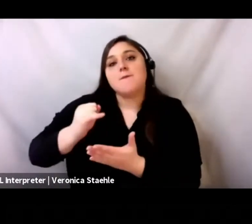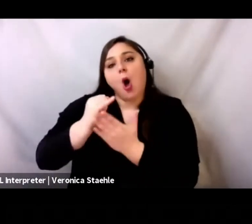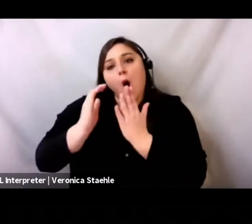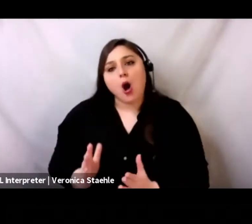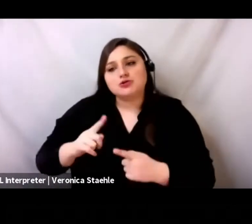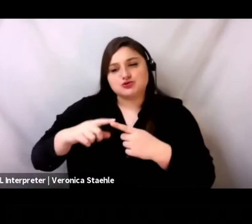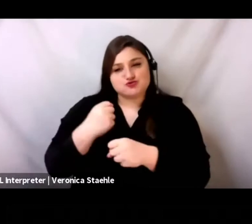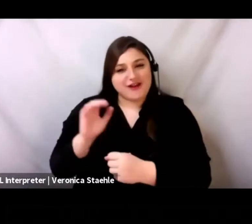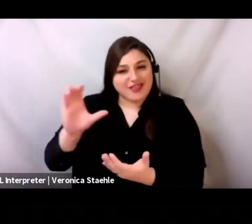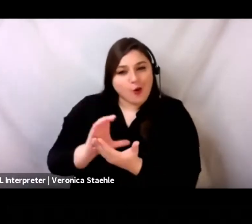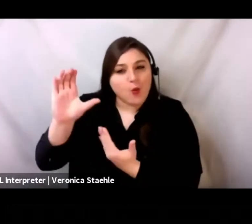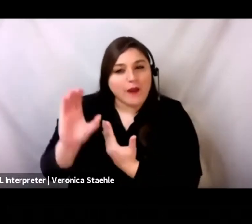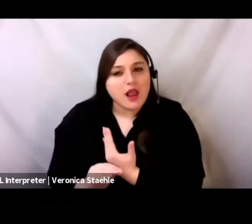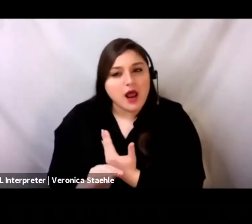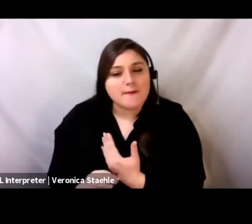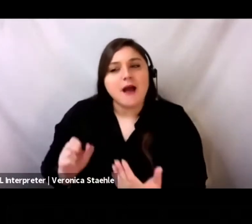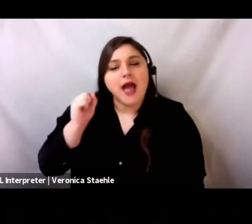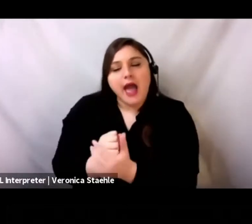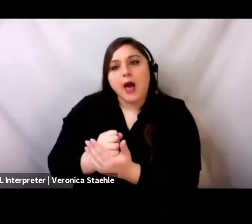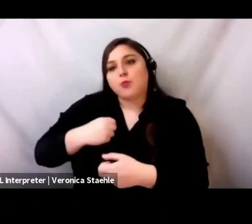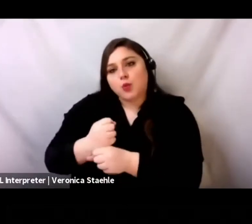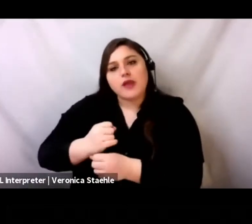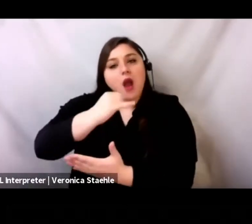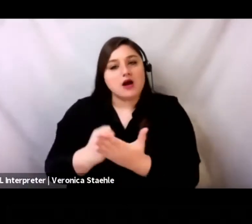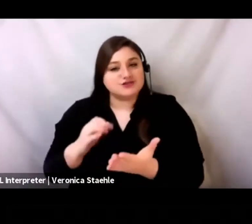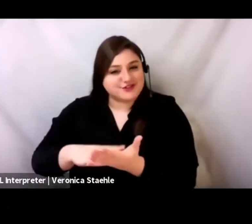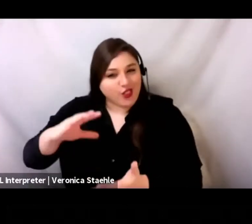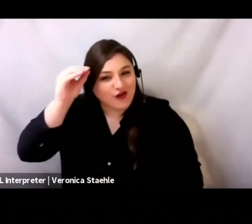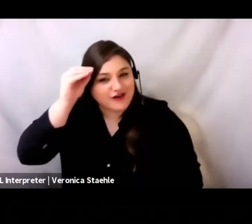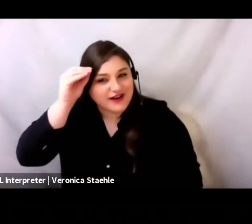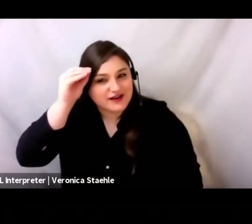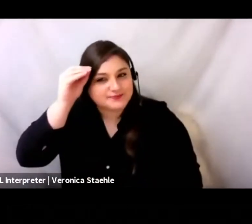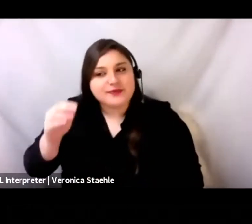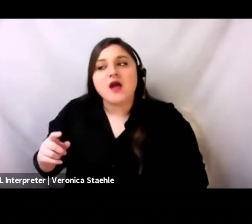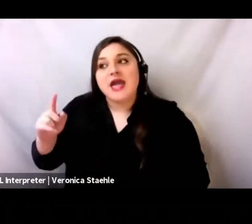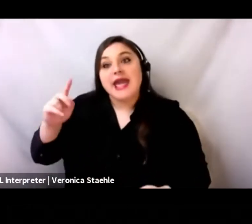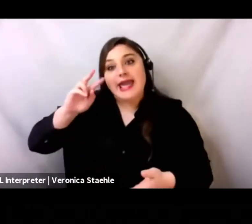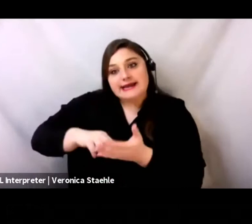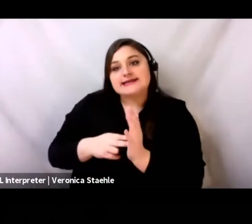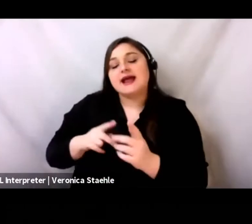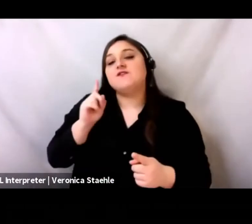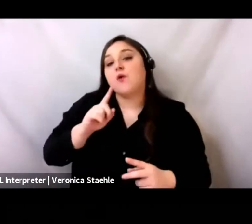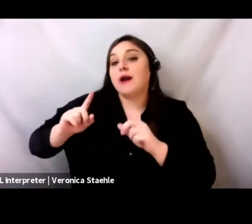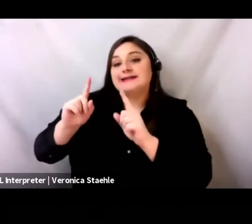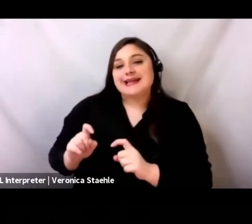learning and serves as an incubator for sustainable teaching practices really,